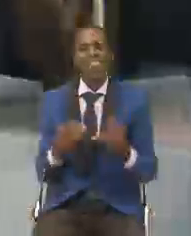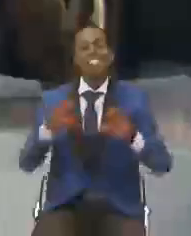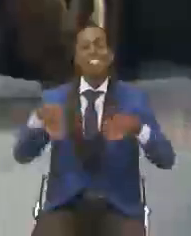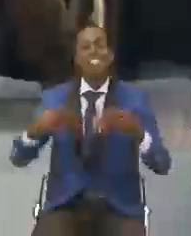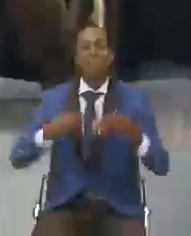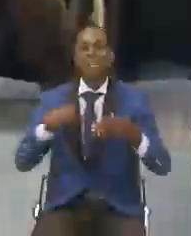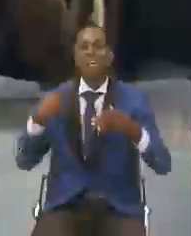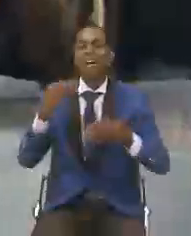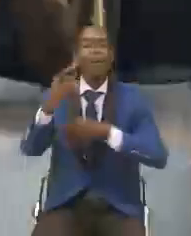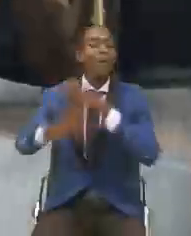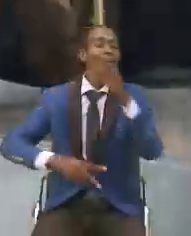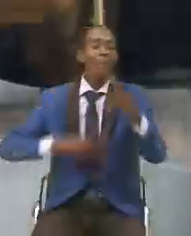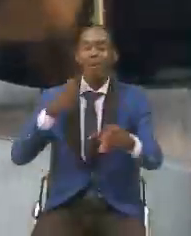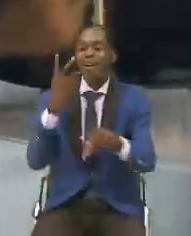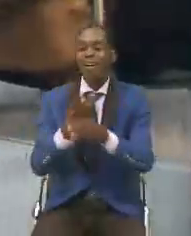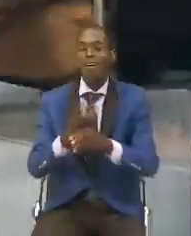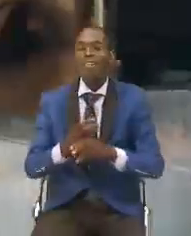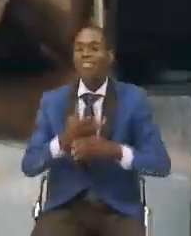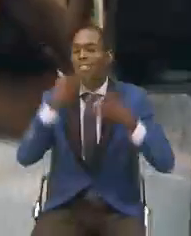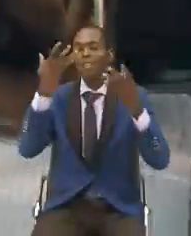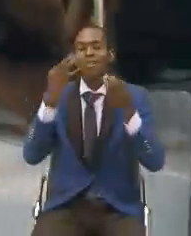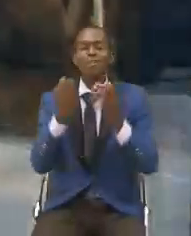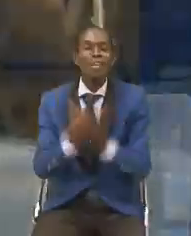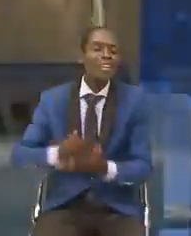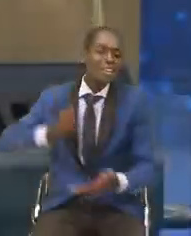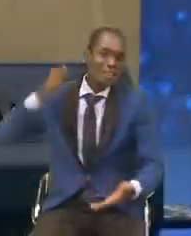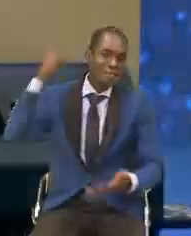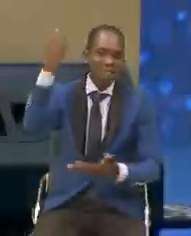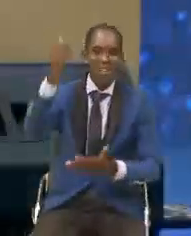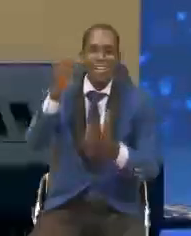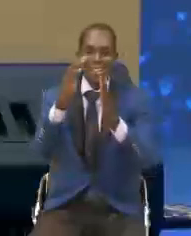and then give me a global amen